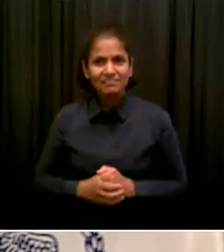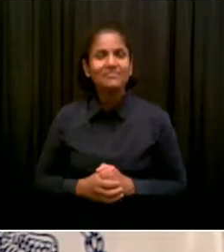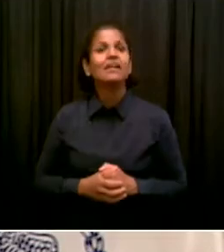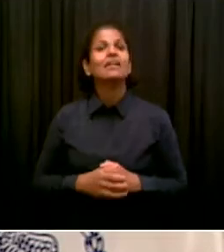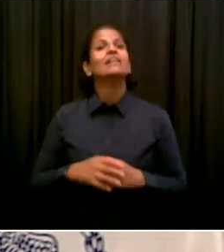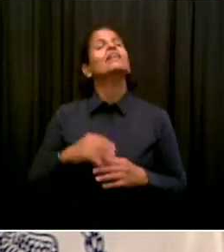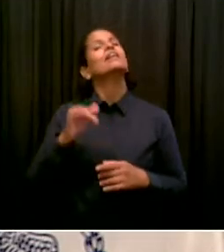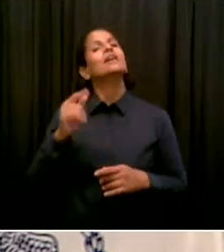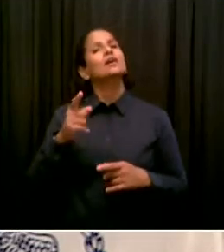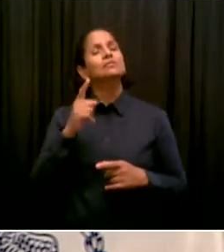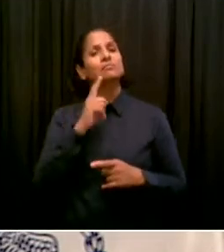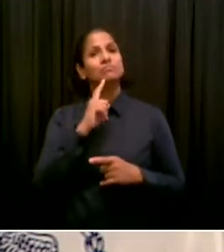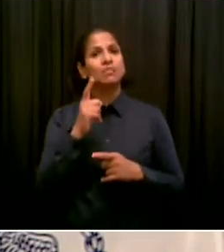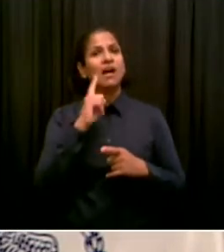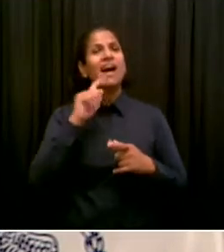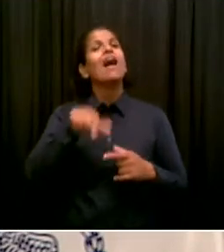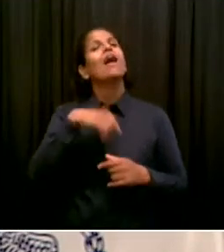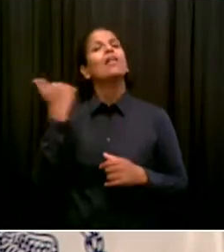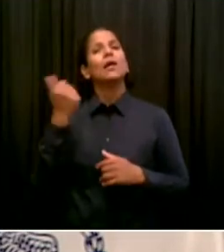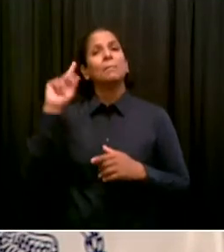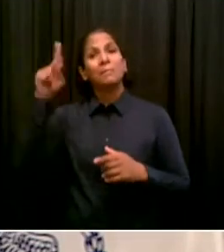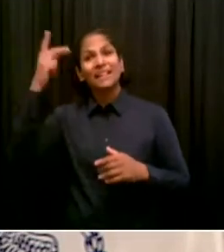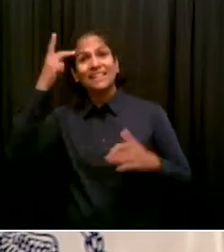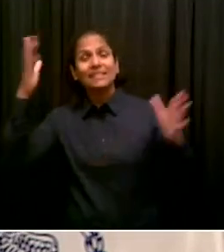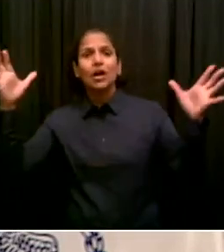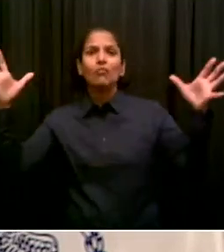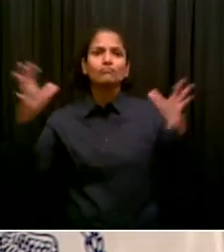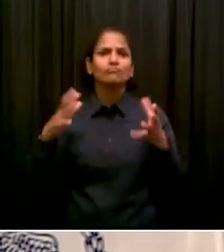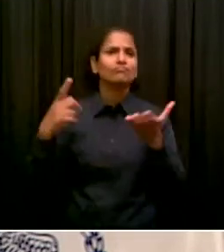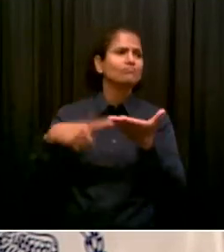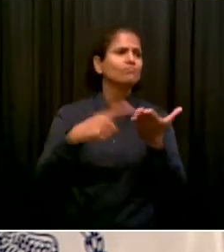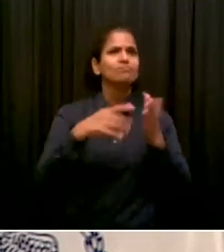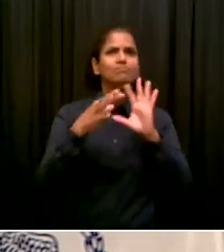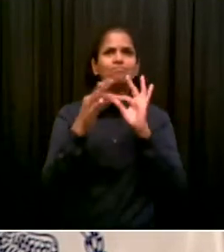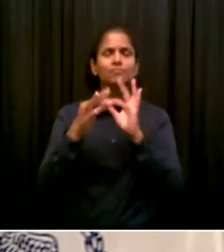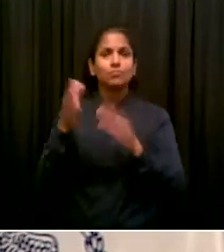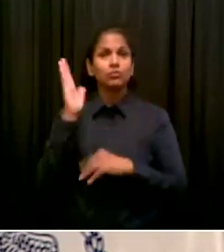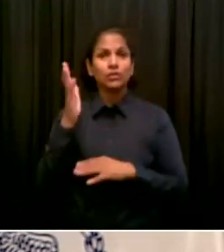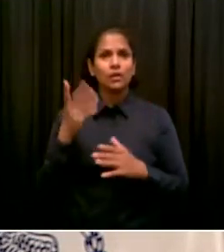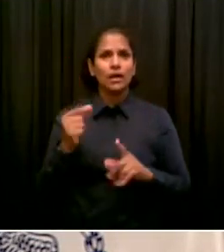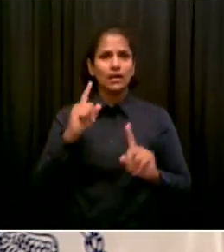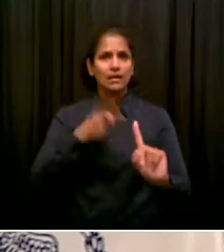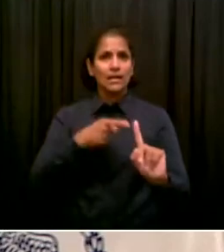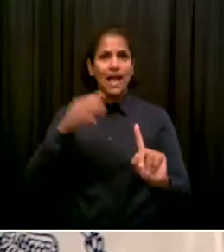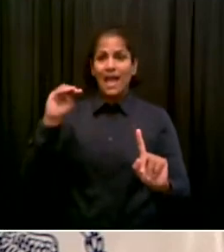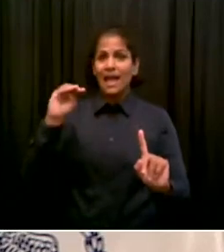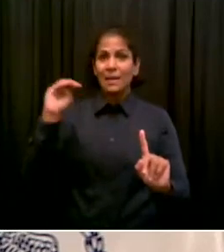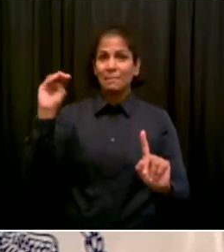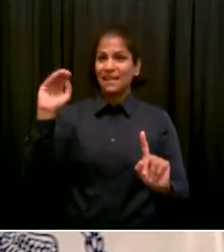YOU OTHUTGH S WAON THAT . WITH OTHER ELECTEDS TALKING ABOUT